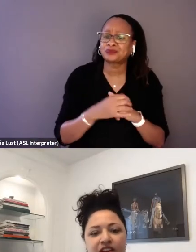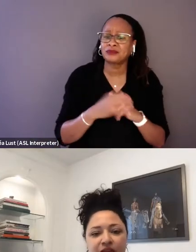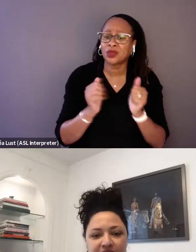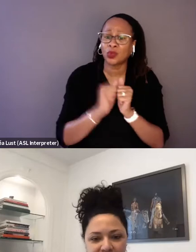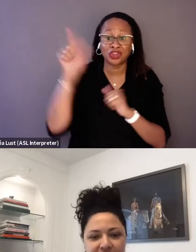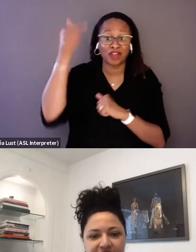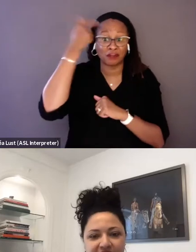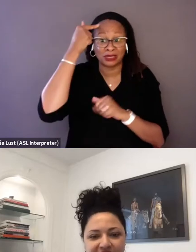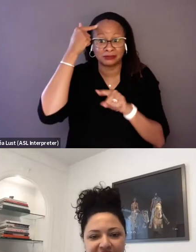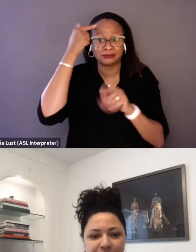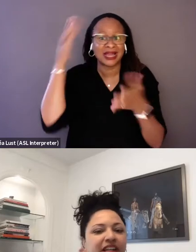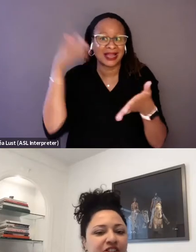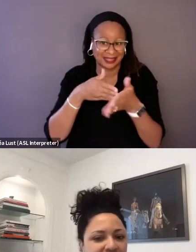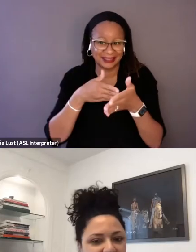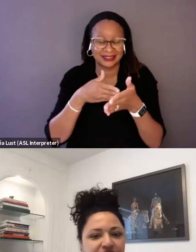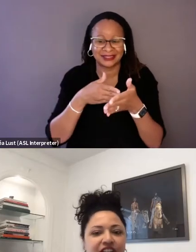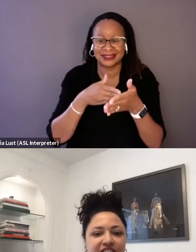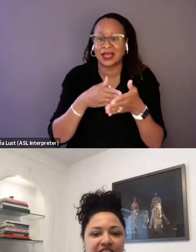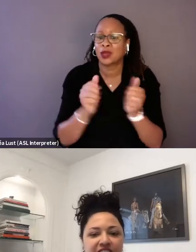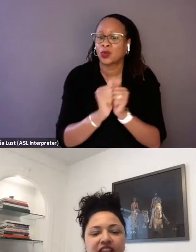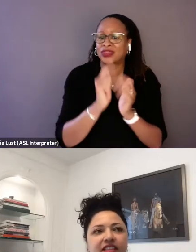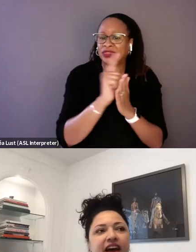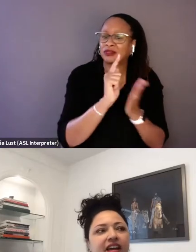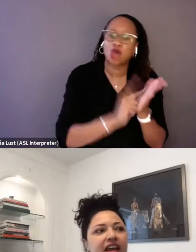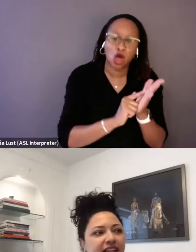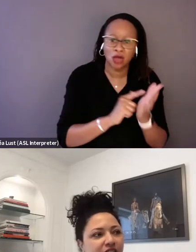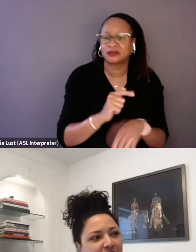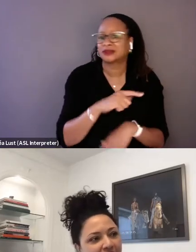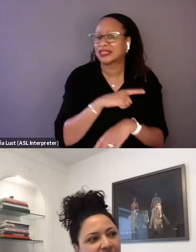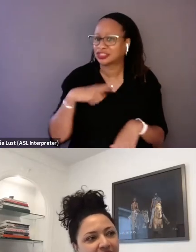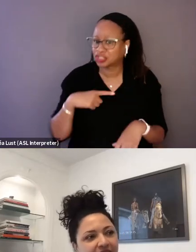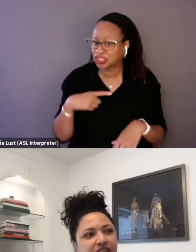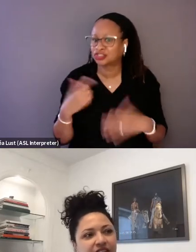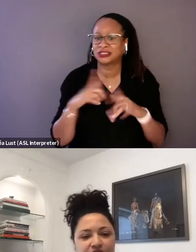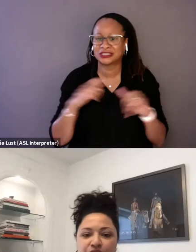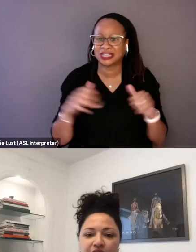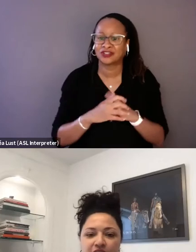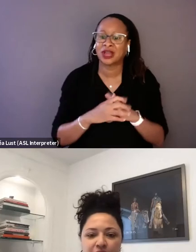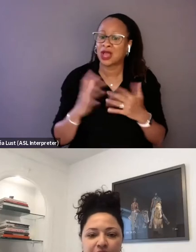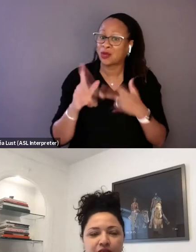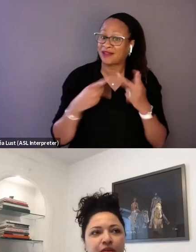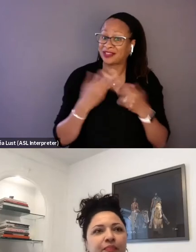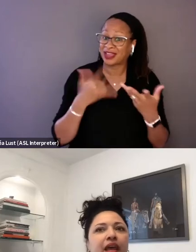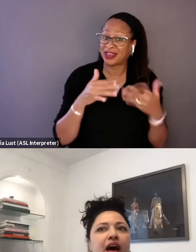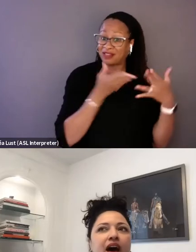you know, against, with legislation and things like that. And so we have that kind of as a thread all the way through